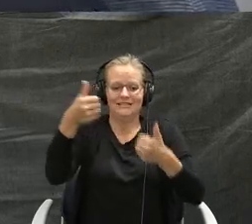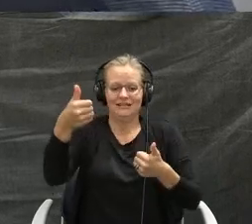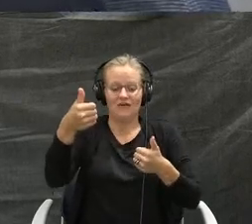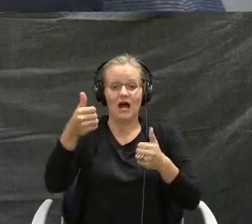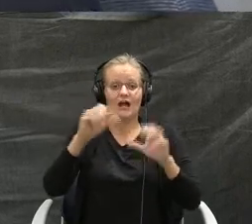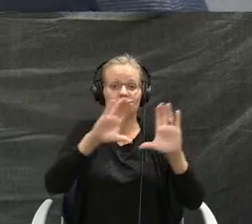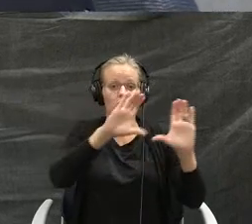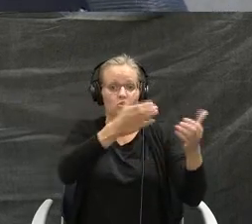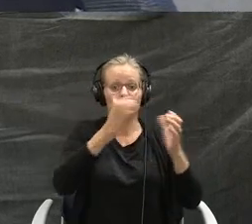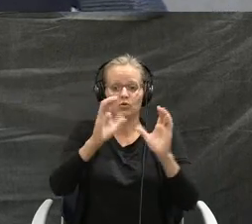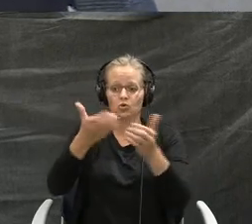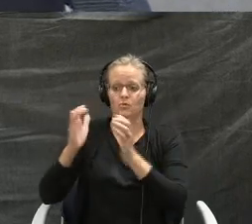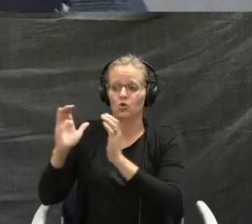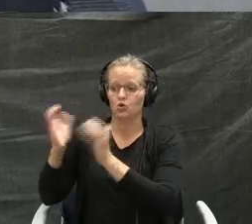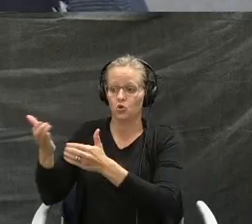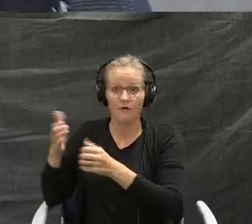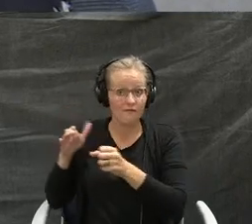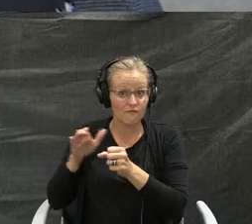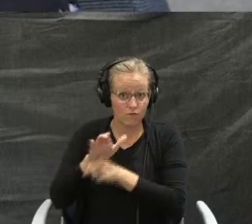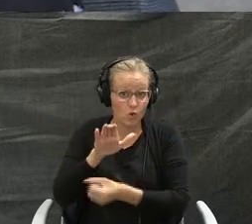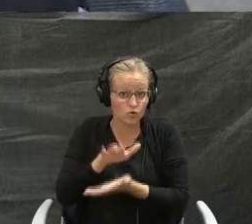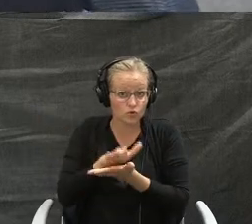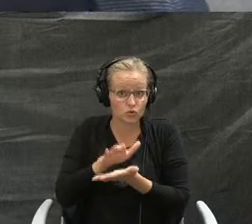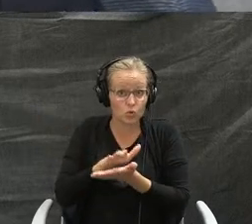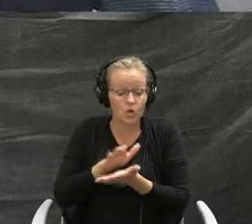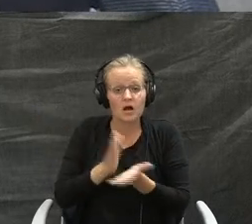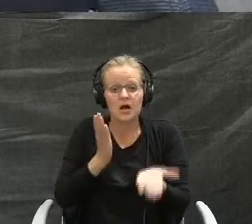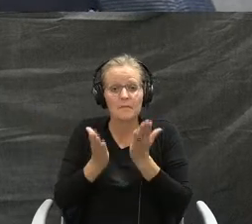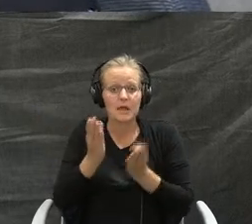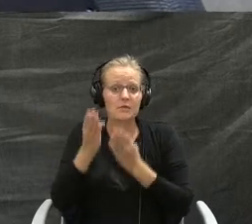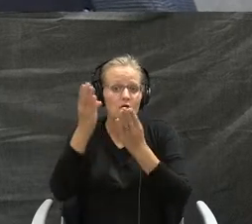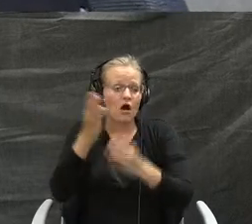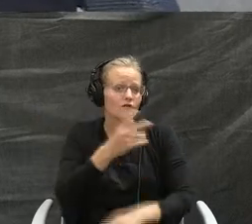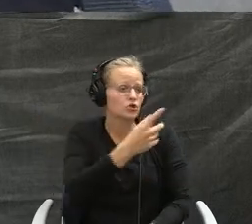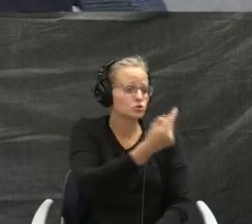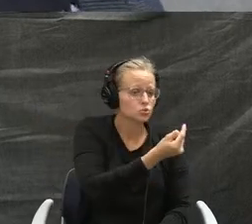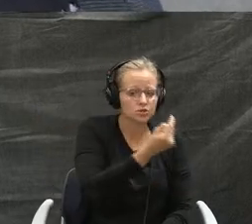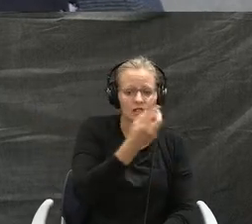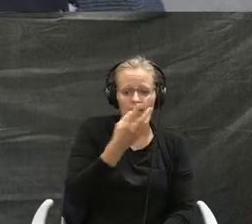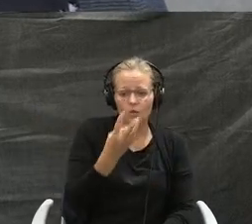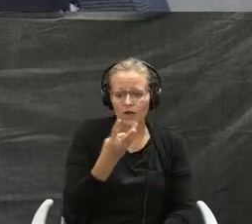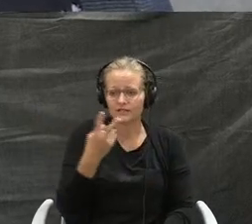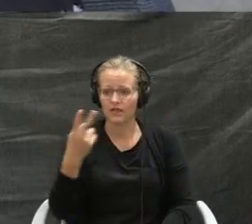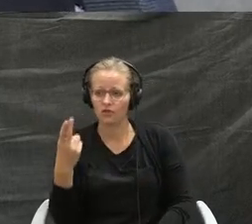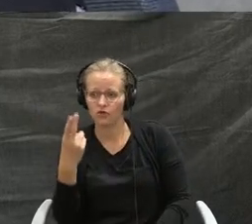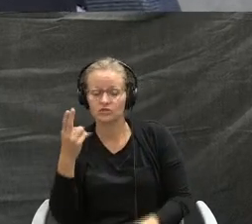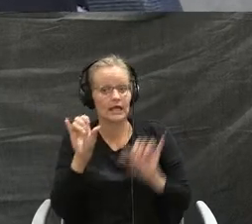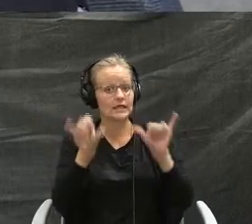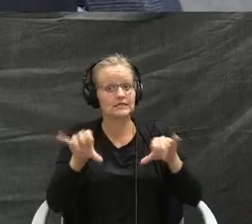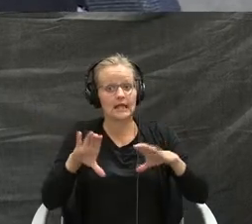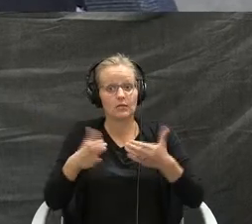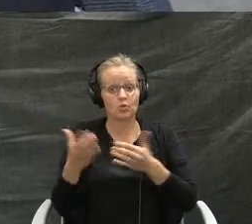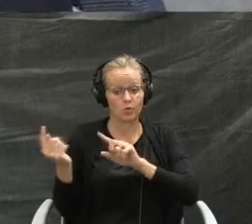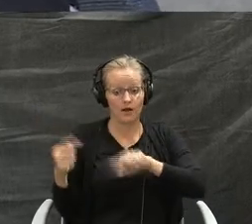full day once per week. Tuesday, Wednesday, Thursday. The same group would always be in school on the same day each week for